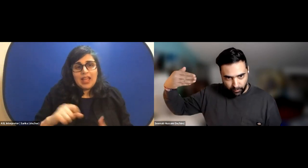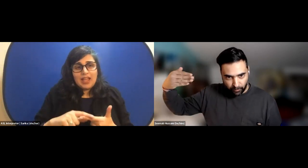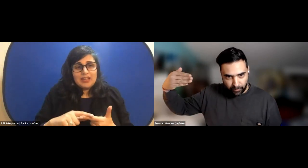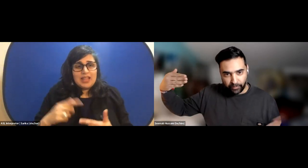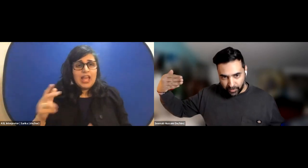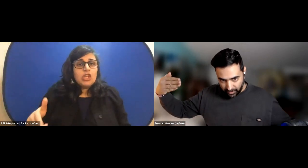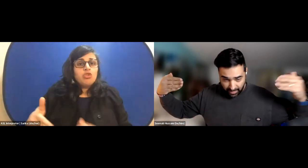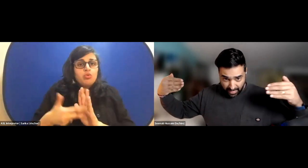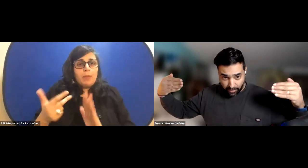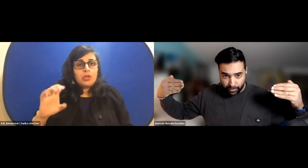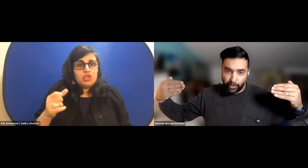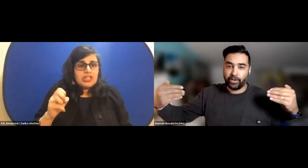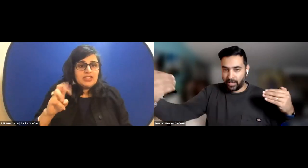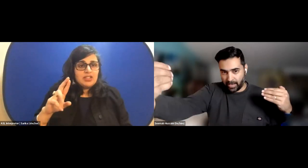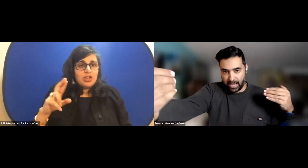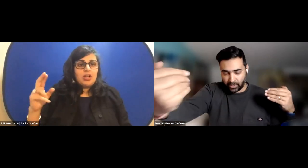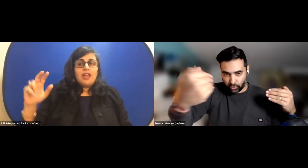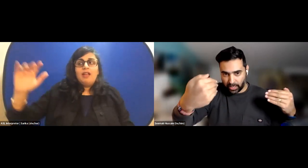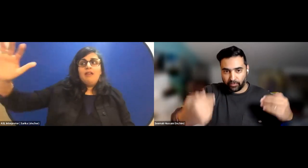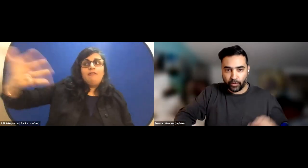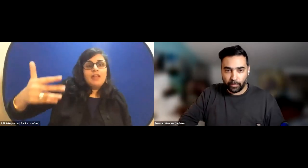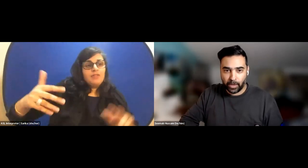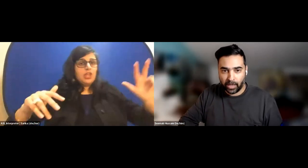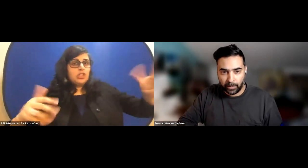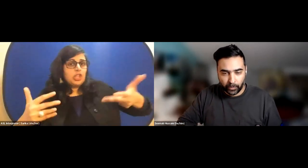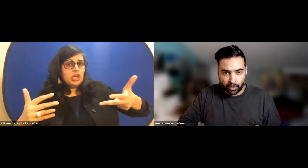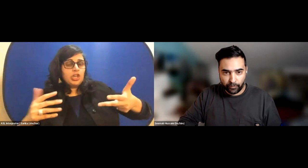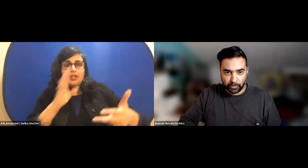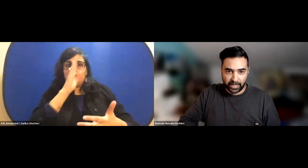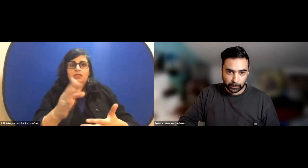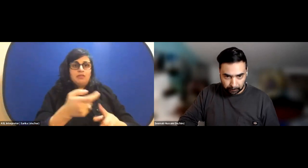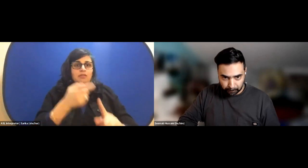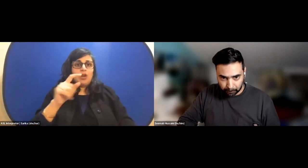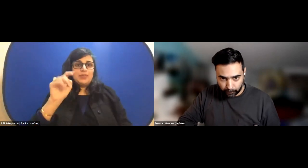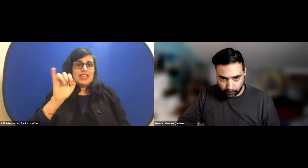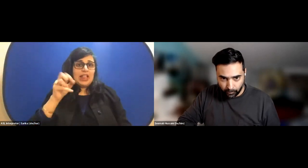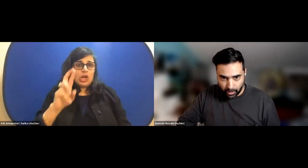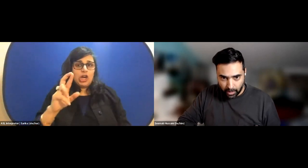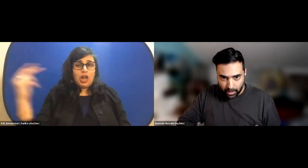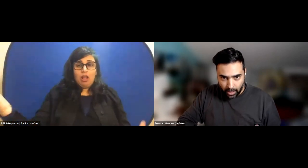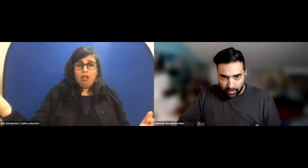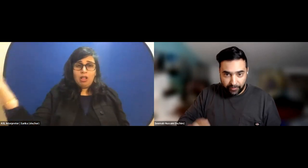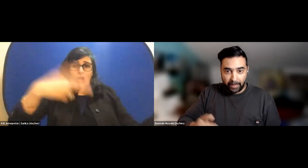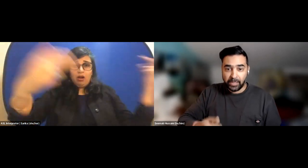off any exit. And chemicals like triple